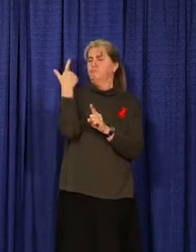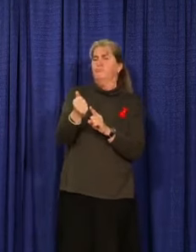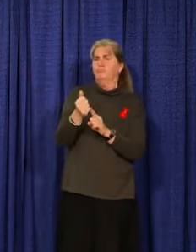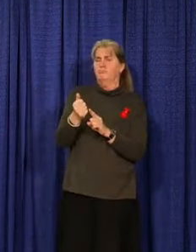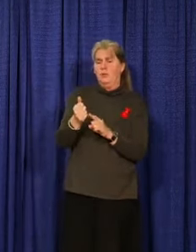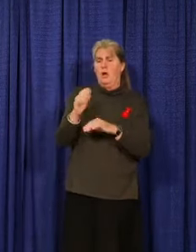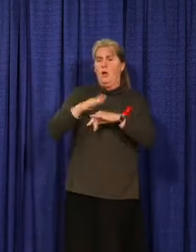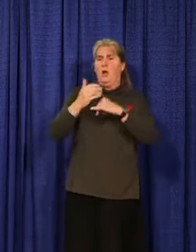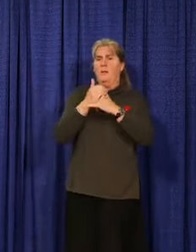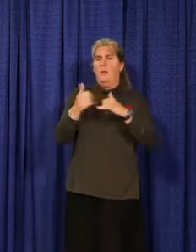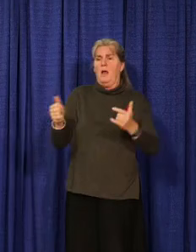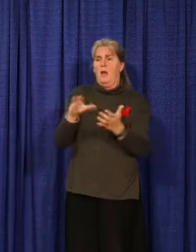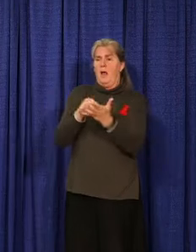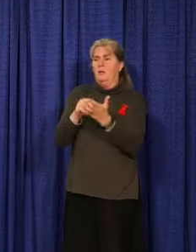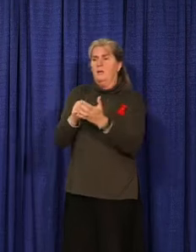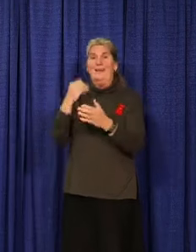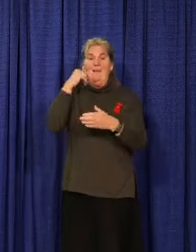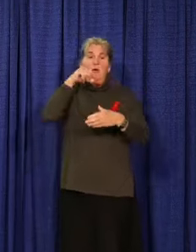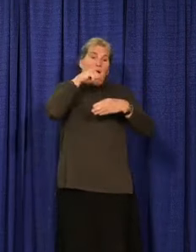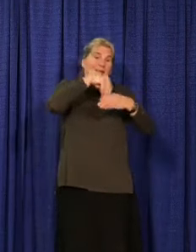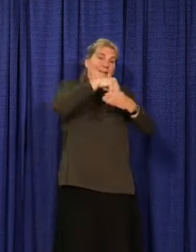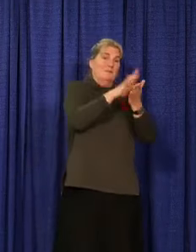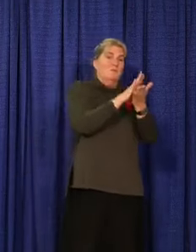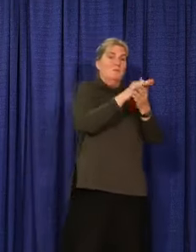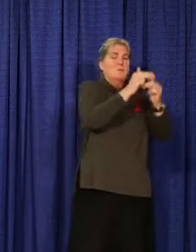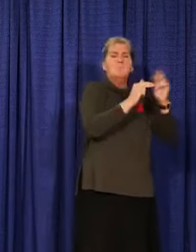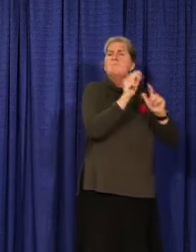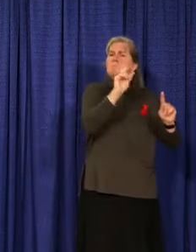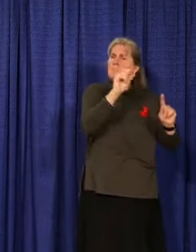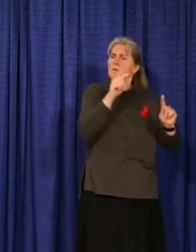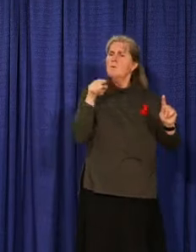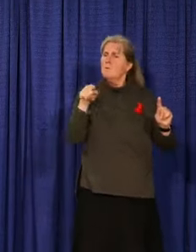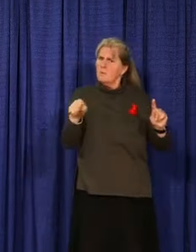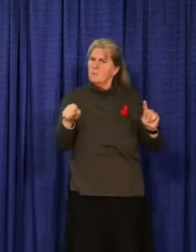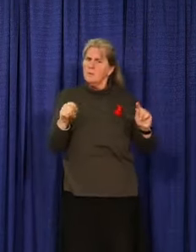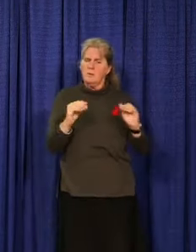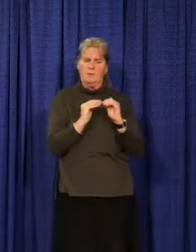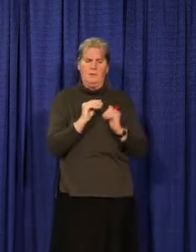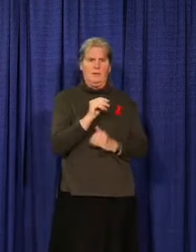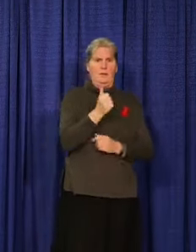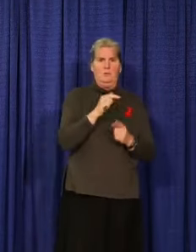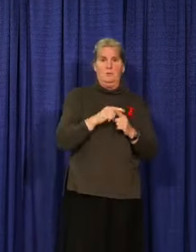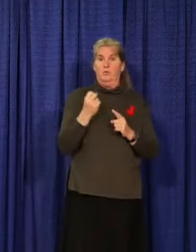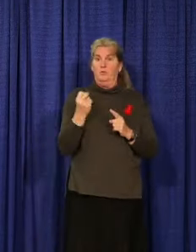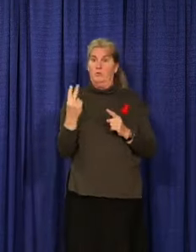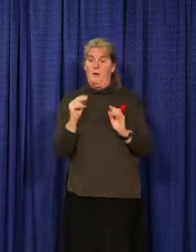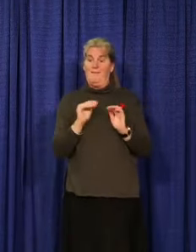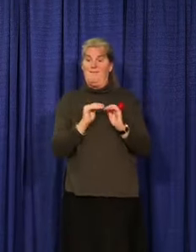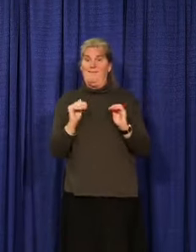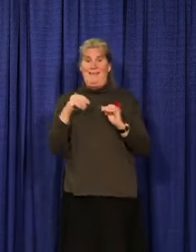left alone online when they are not in class. Grades ten to 12 students in